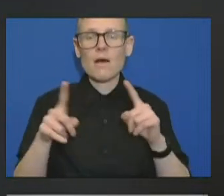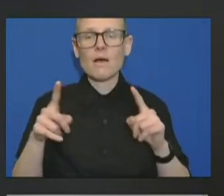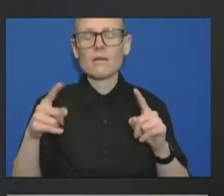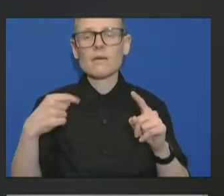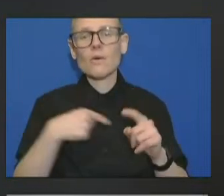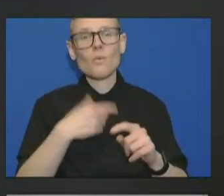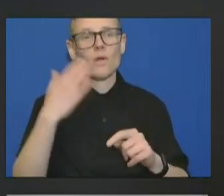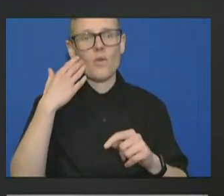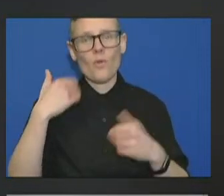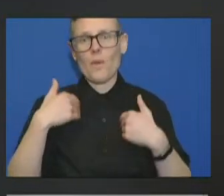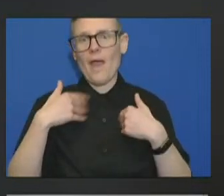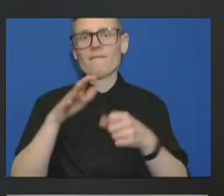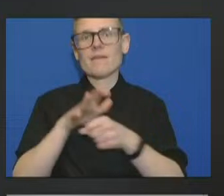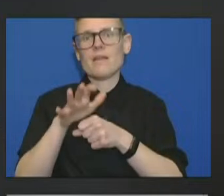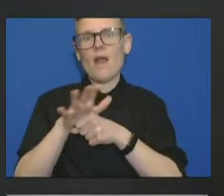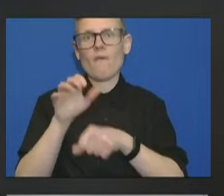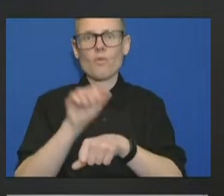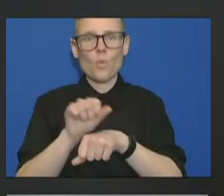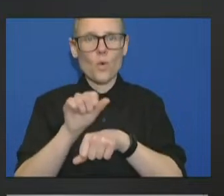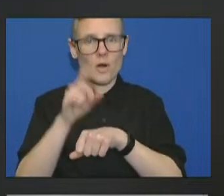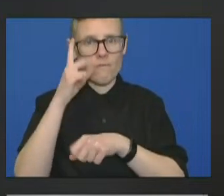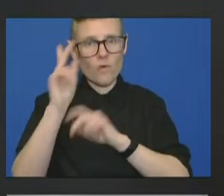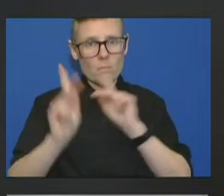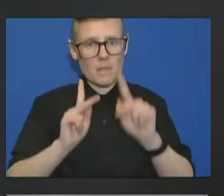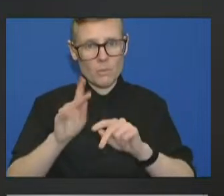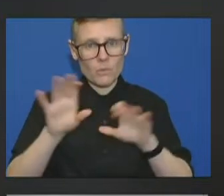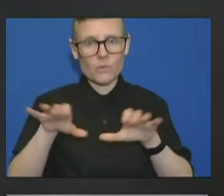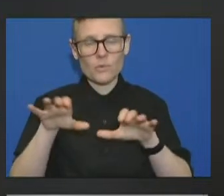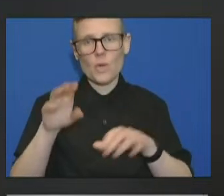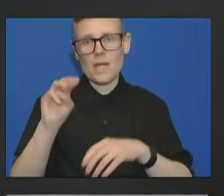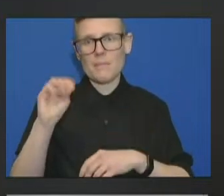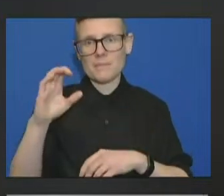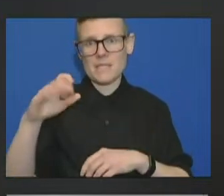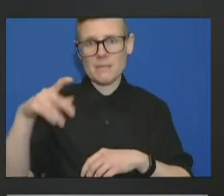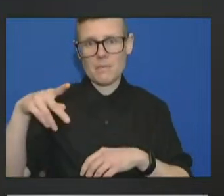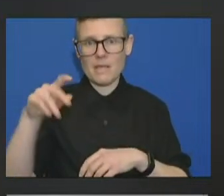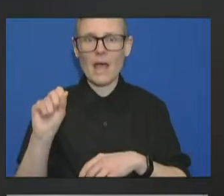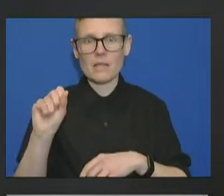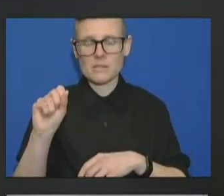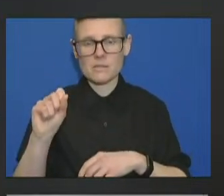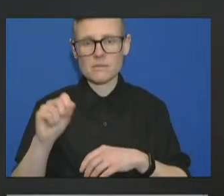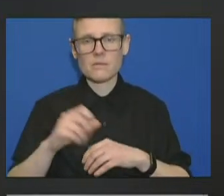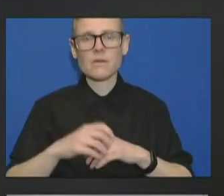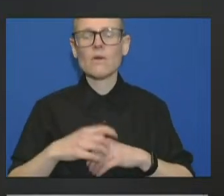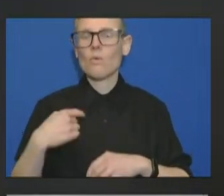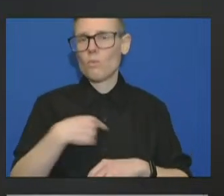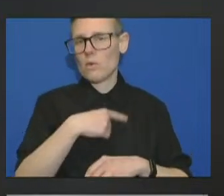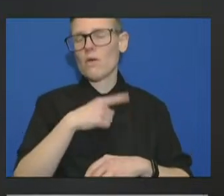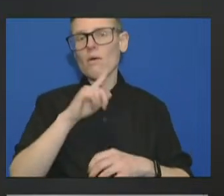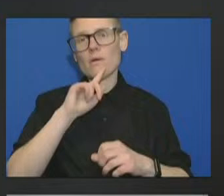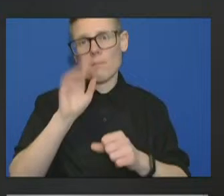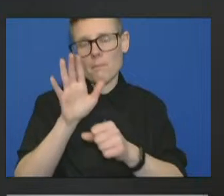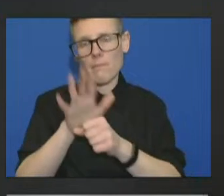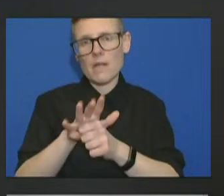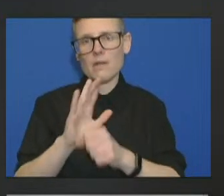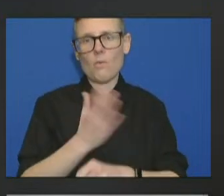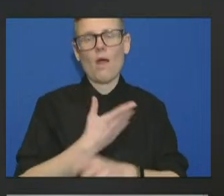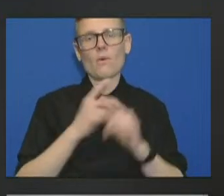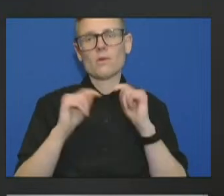because I'm sure this will show up in questions too, is that we certainly have more than enough